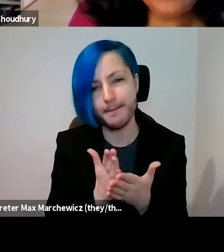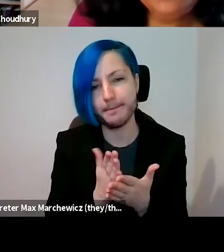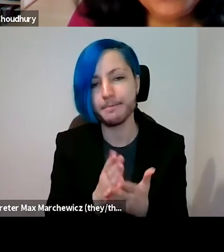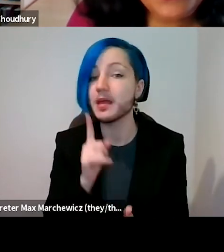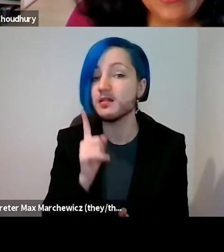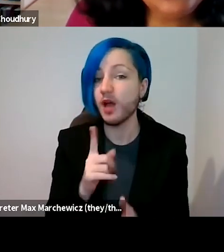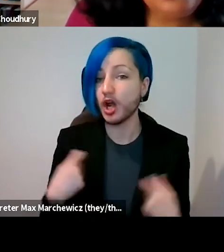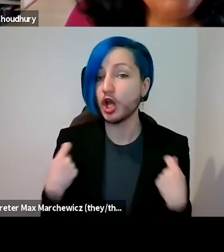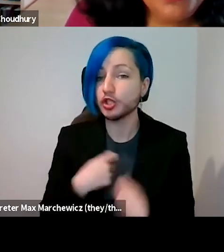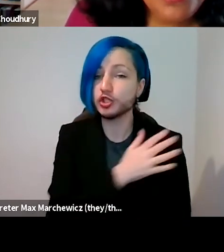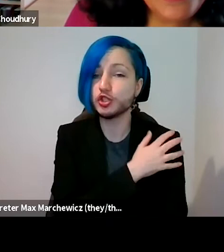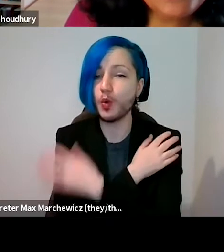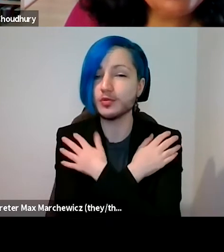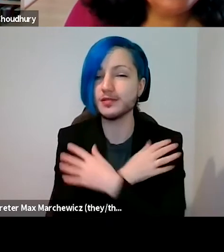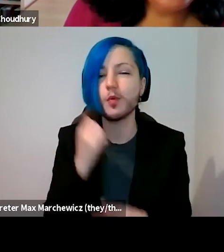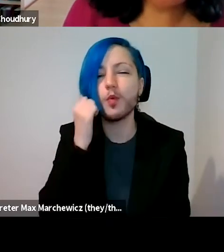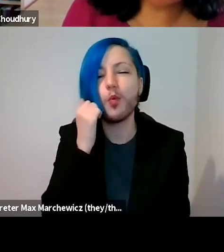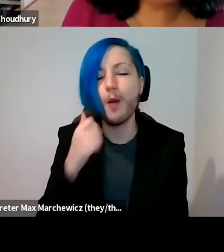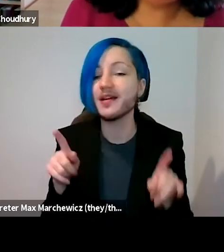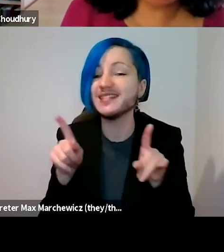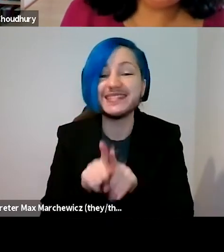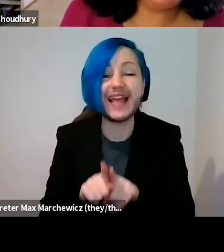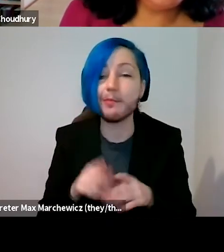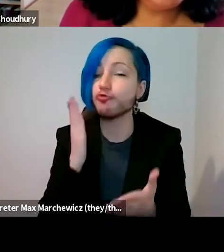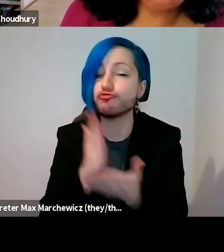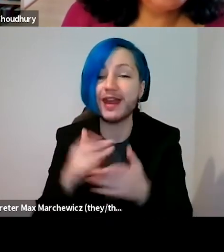her shoulders as warm as if it were real India."